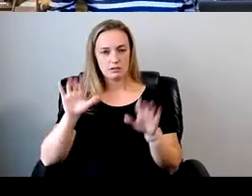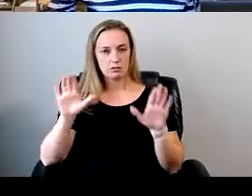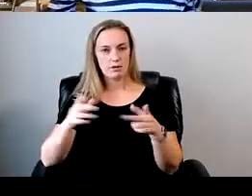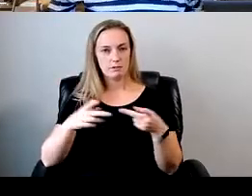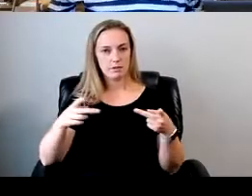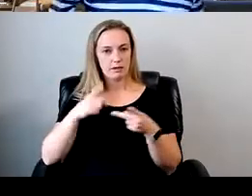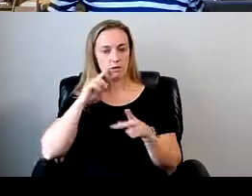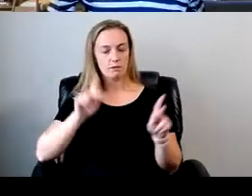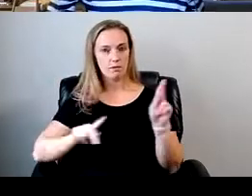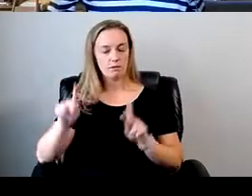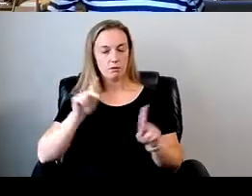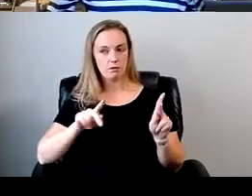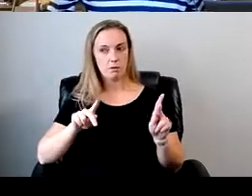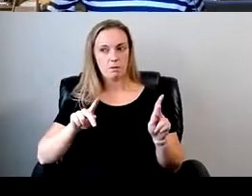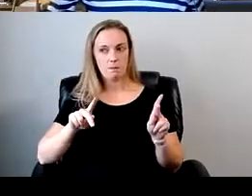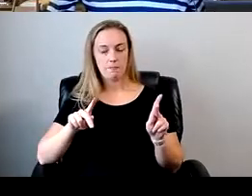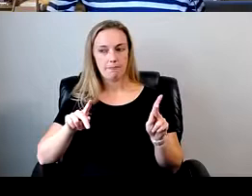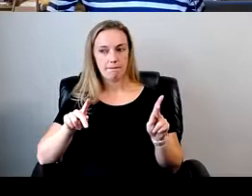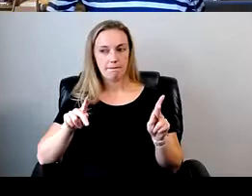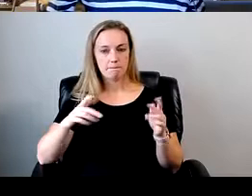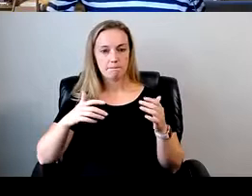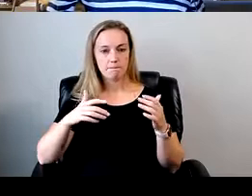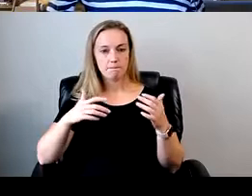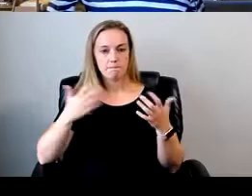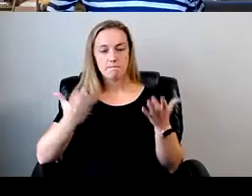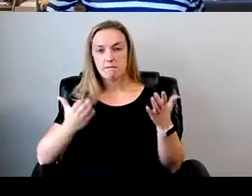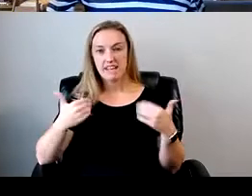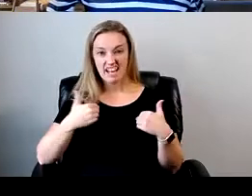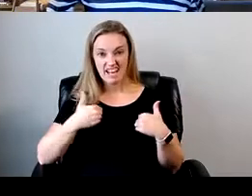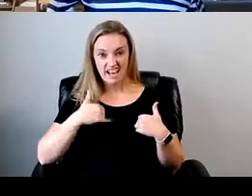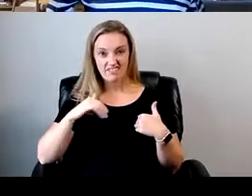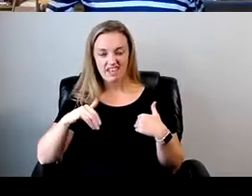with that may have those pre-emerging literacy skills.